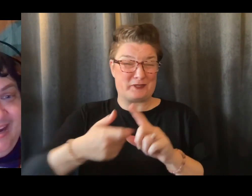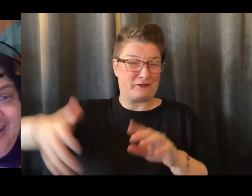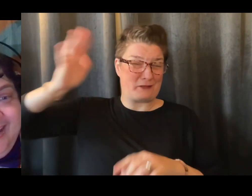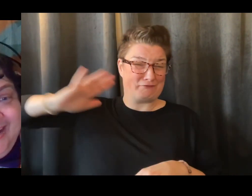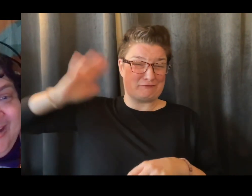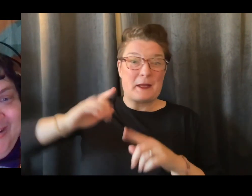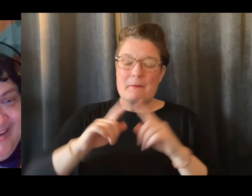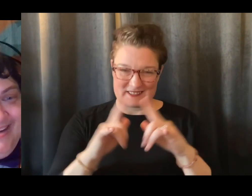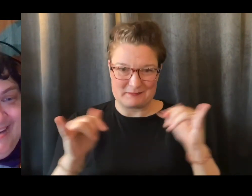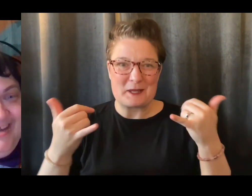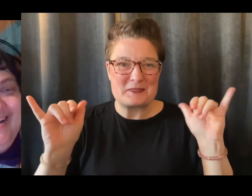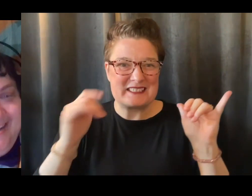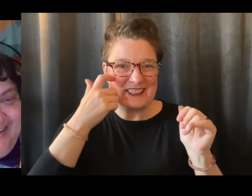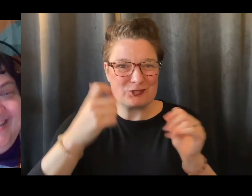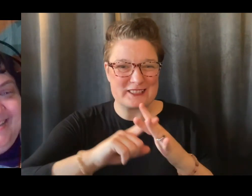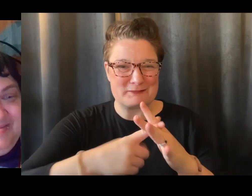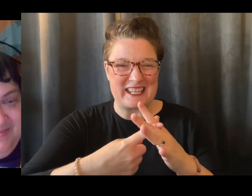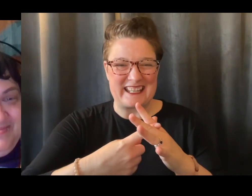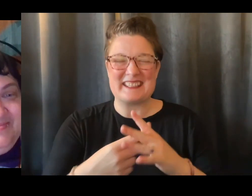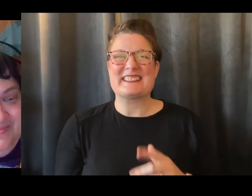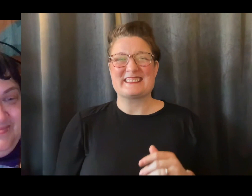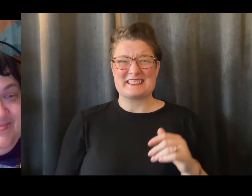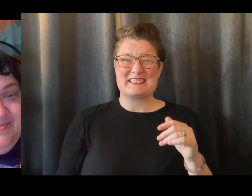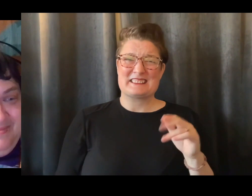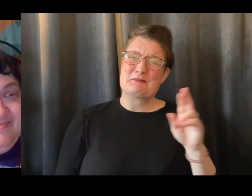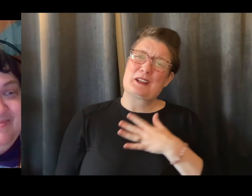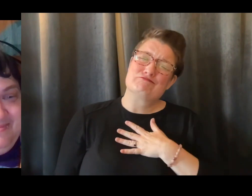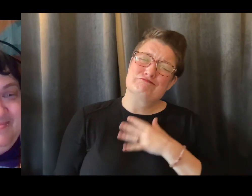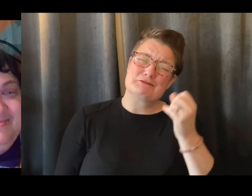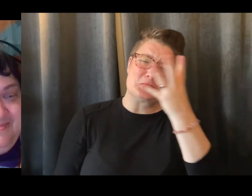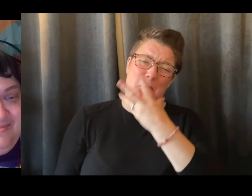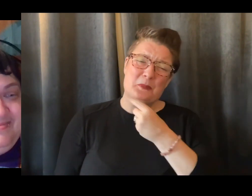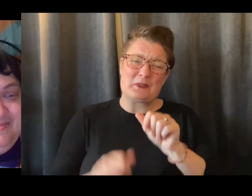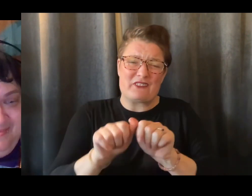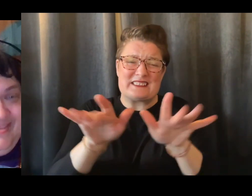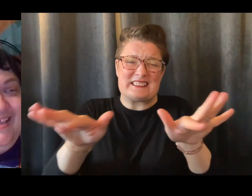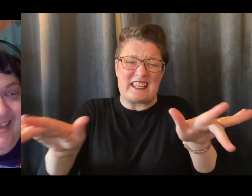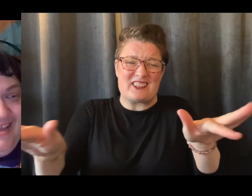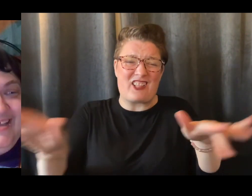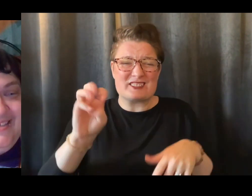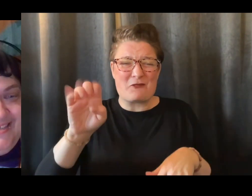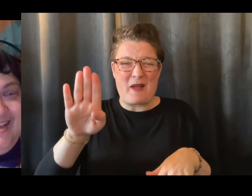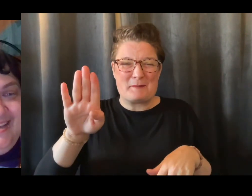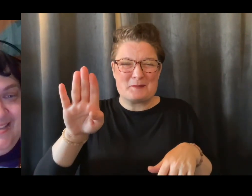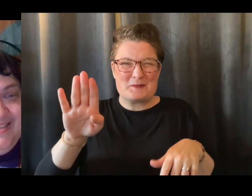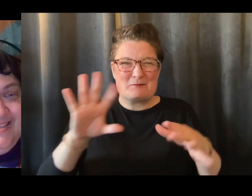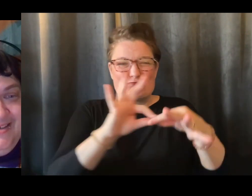So beautiful. The tentacles. The webs. Nomy: Yes. Yes. Jna: I know everything in its own time. Yeah.